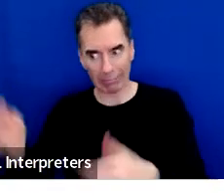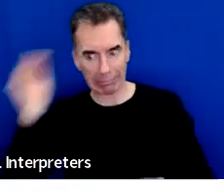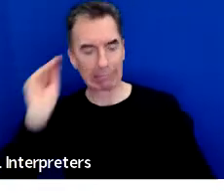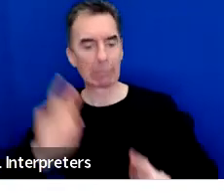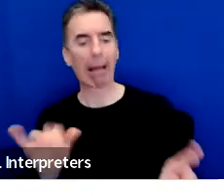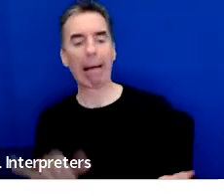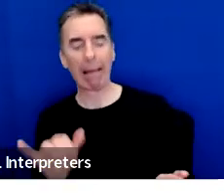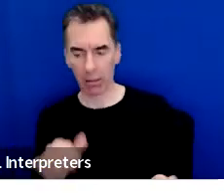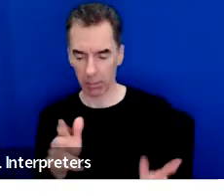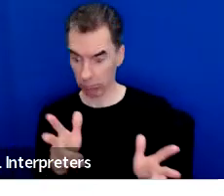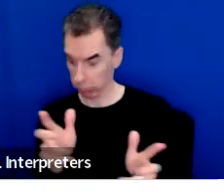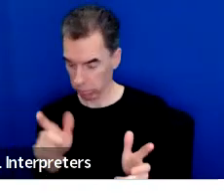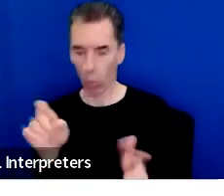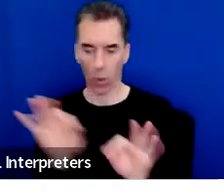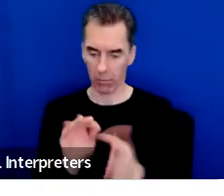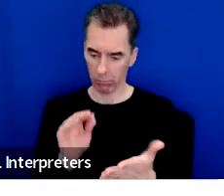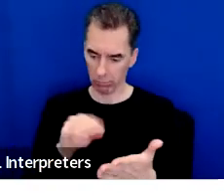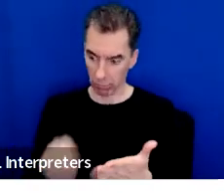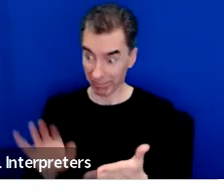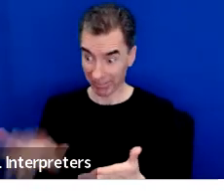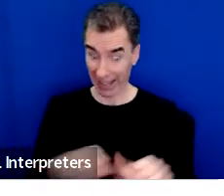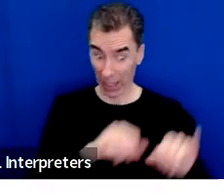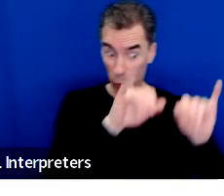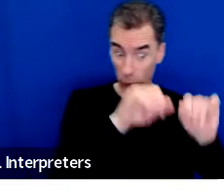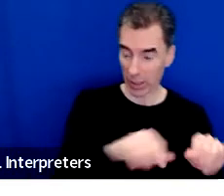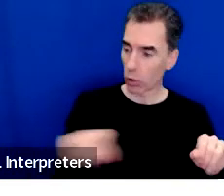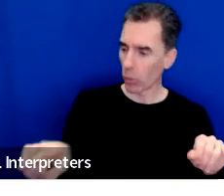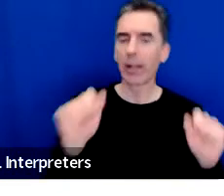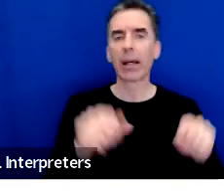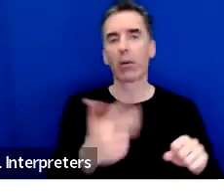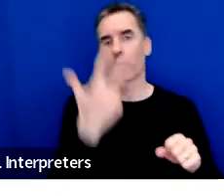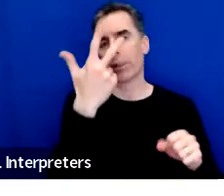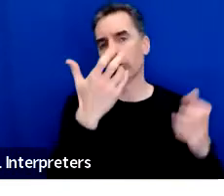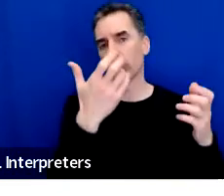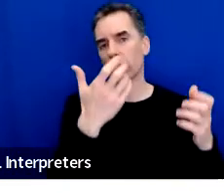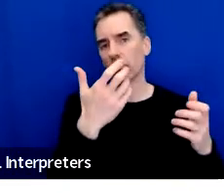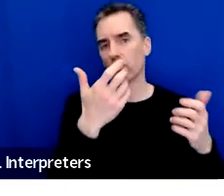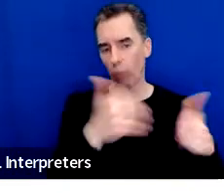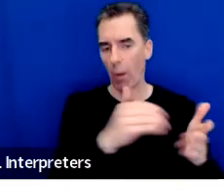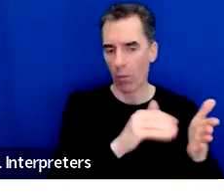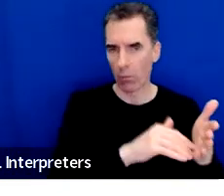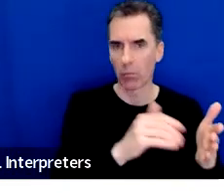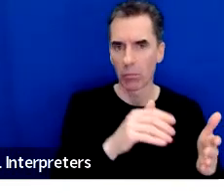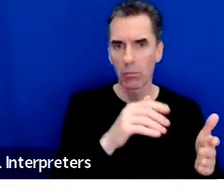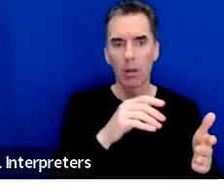In fact, when you're taking this quiz and they get three chances to take the quiz, this is a learning quiz. I don't expect them to memorize that or anything like that.